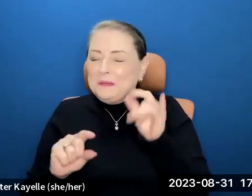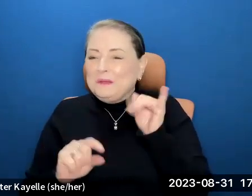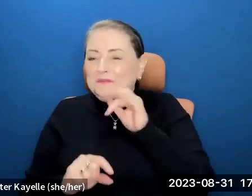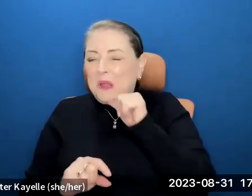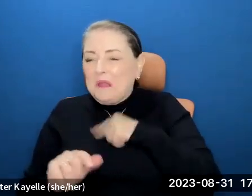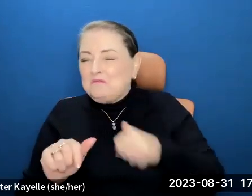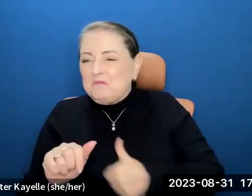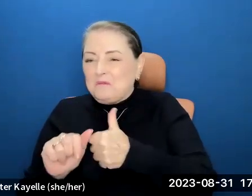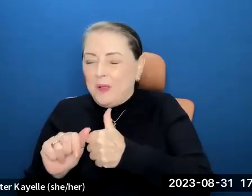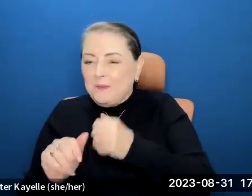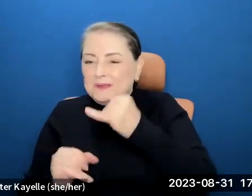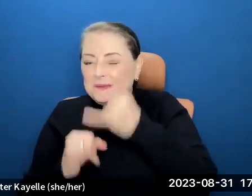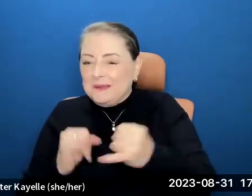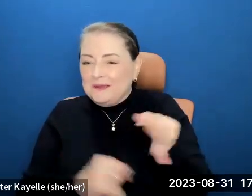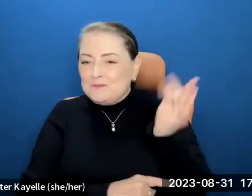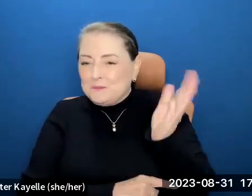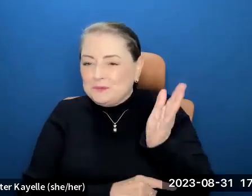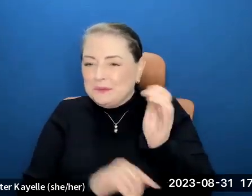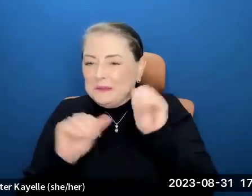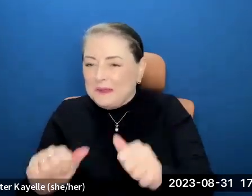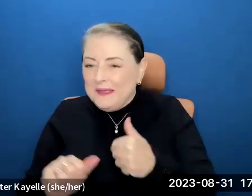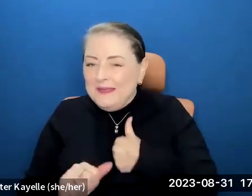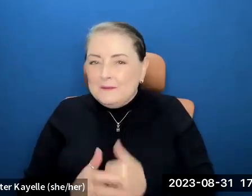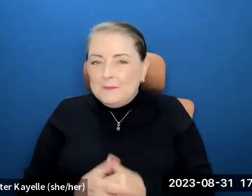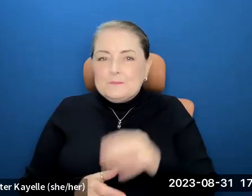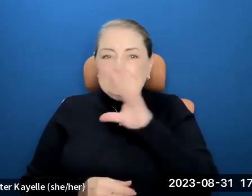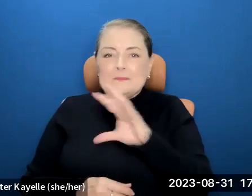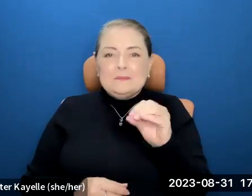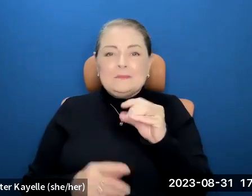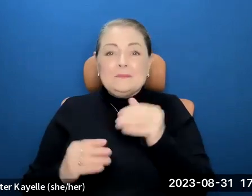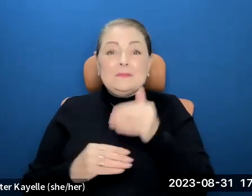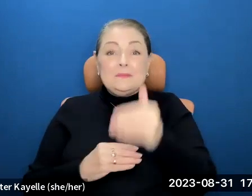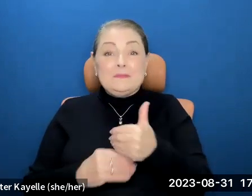up to at the end of the presentation um and it looks like next we have Adam